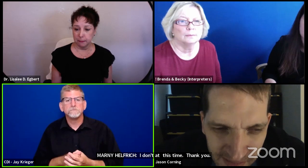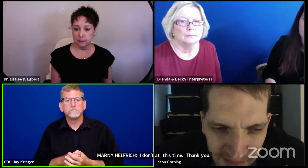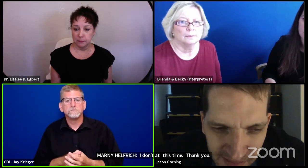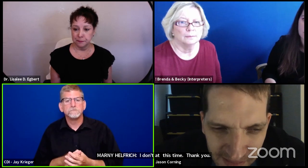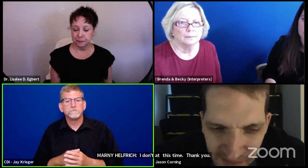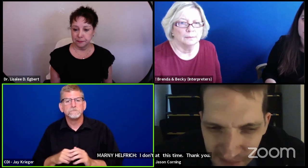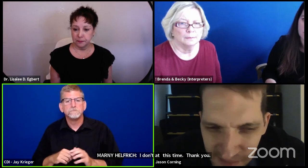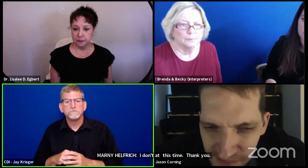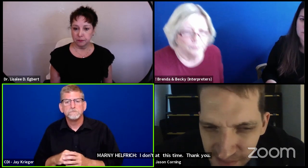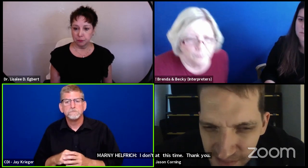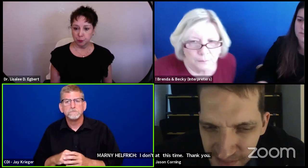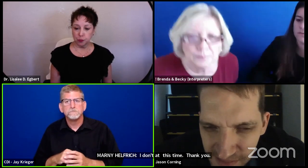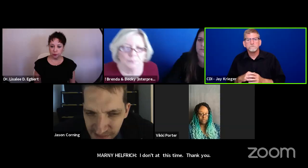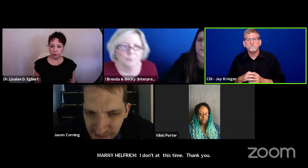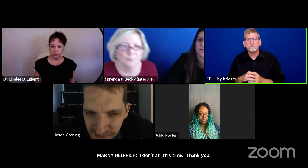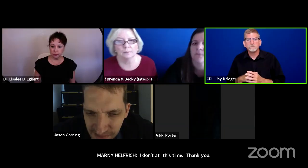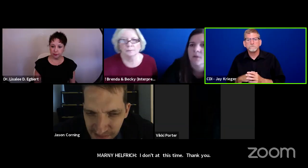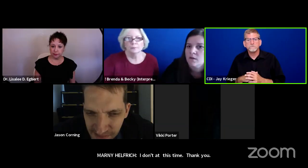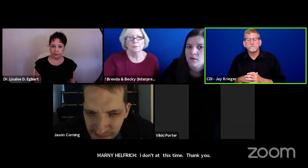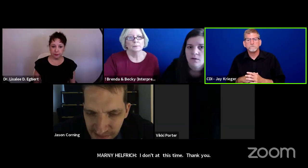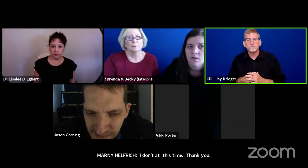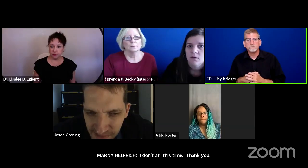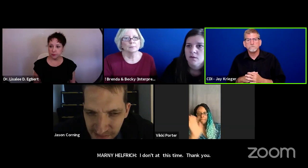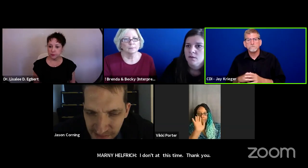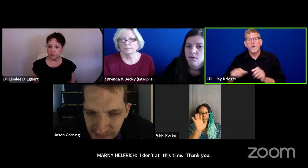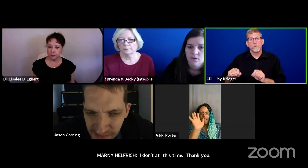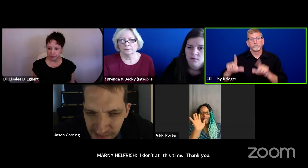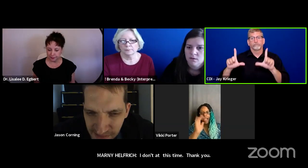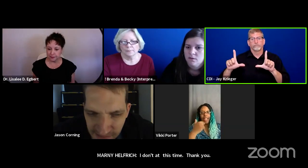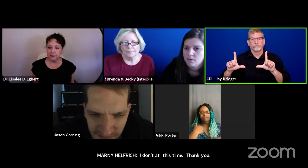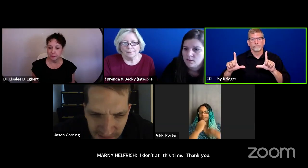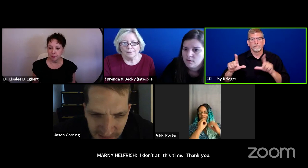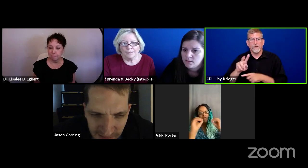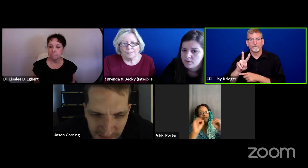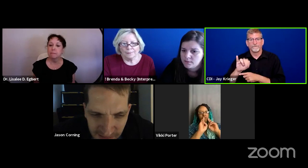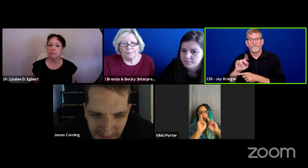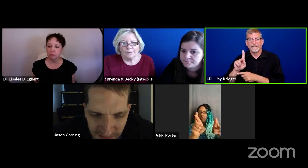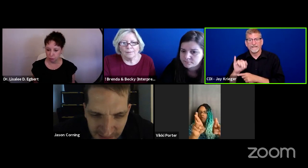Hi.